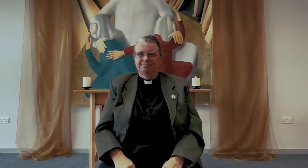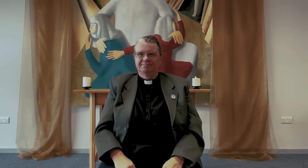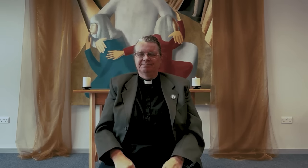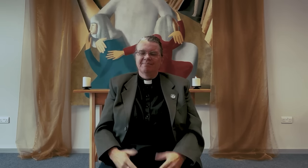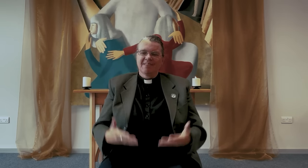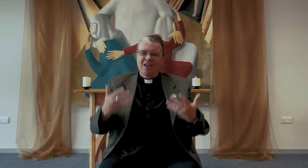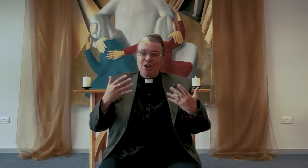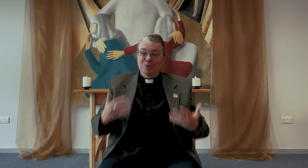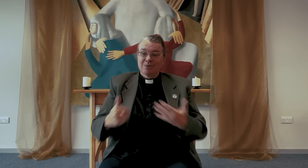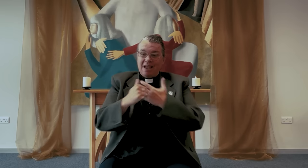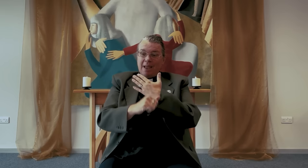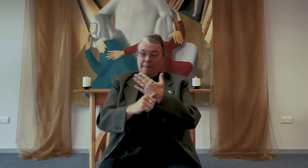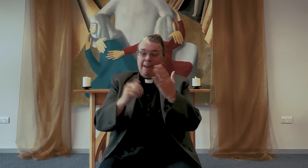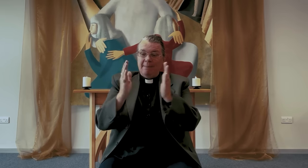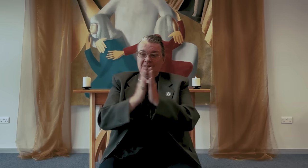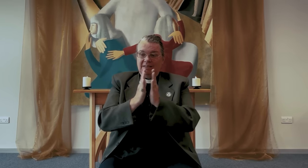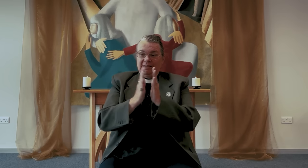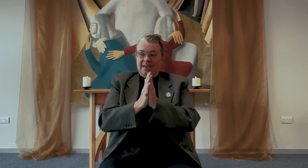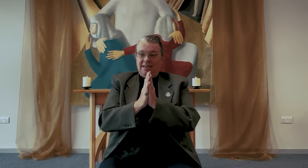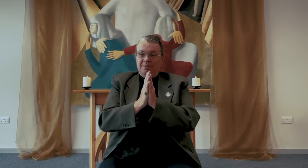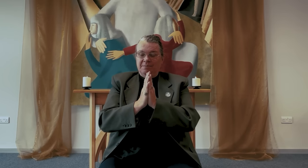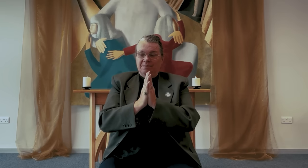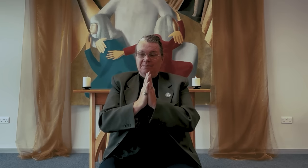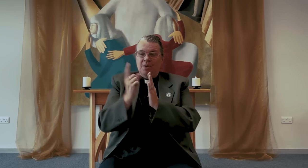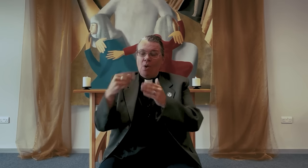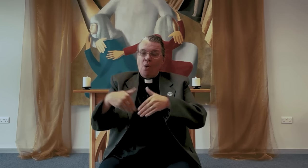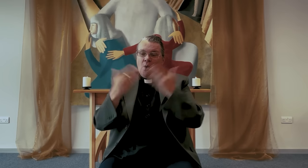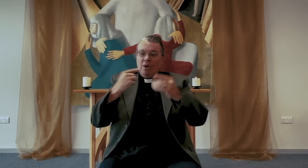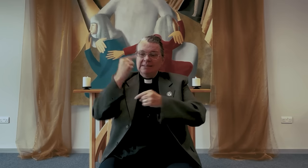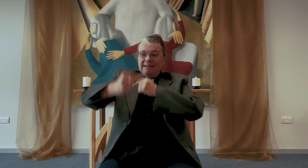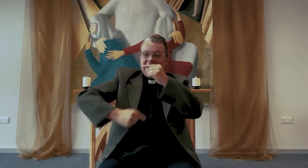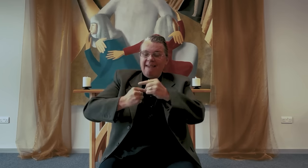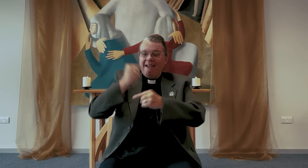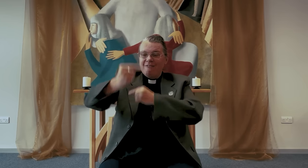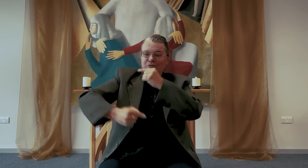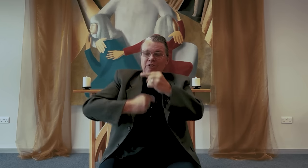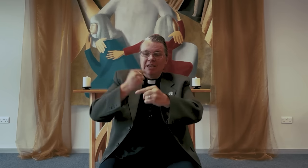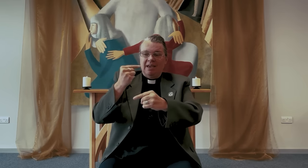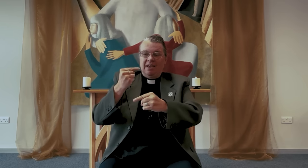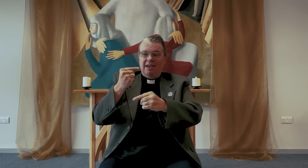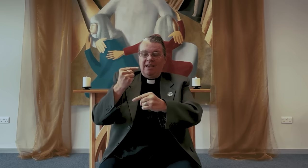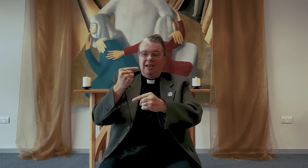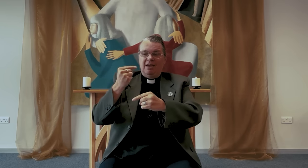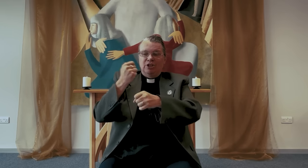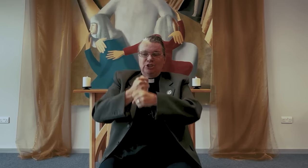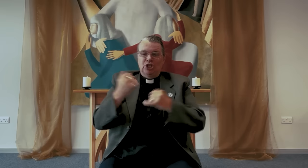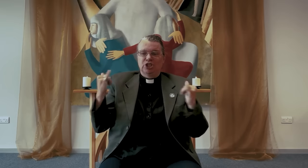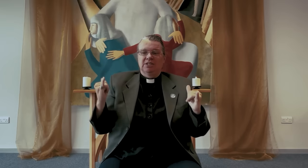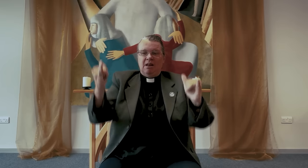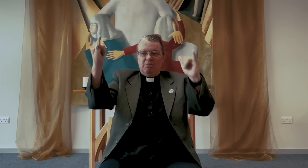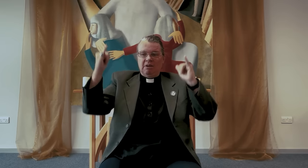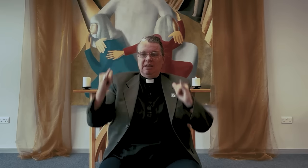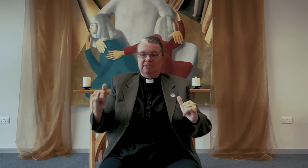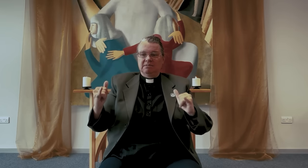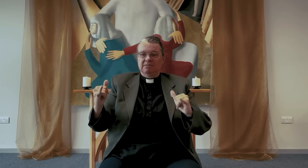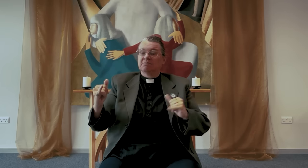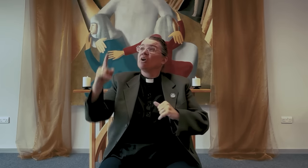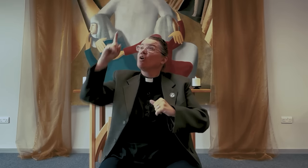Today is Bible Sunday, one day every year that the Church celebrates the gift of God's Word